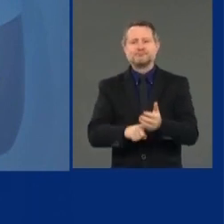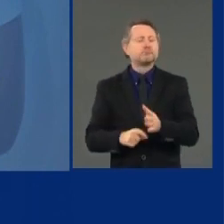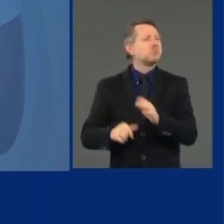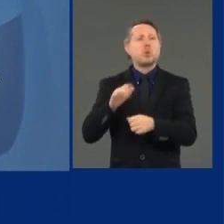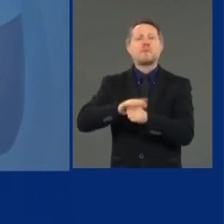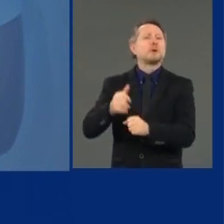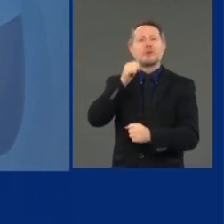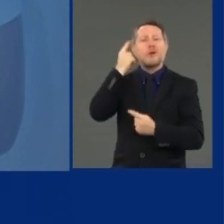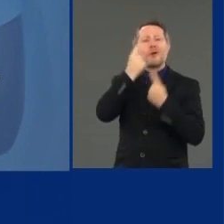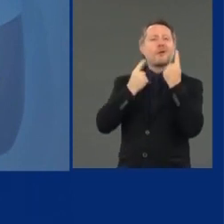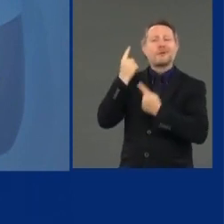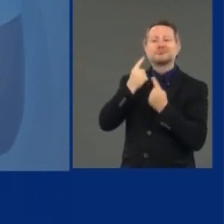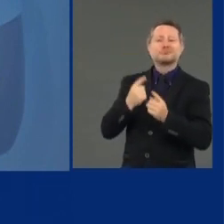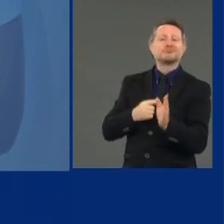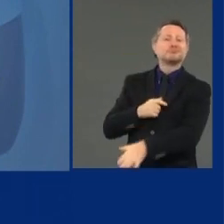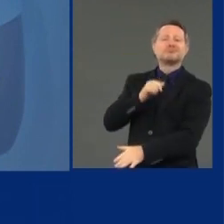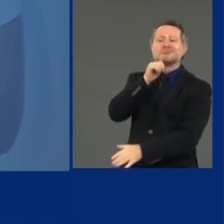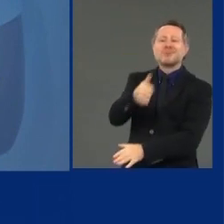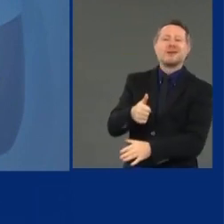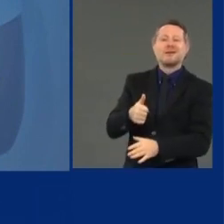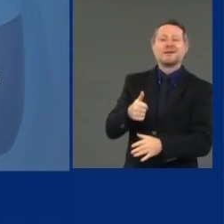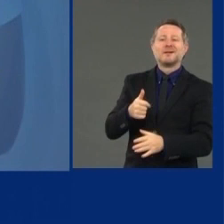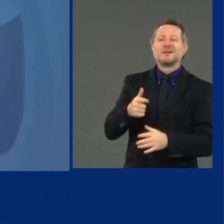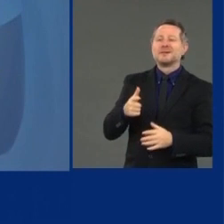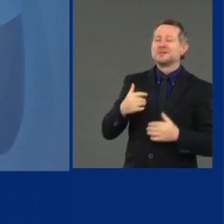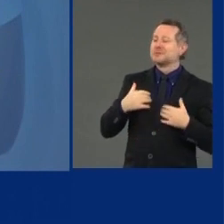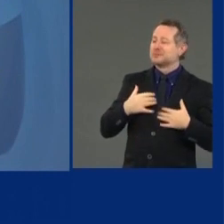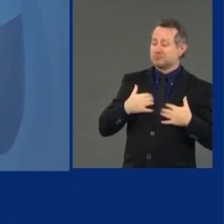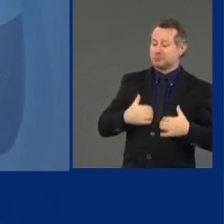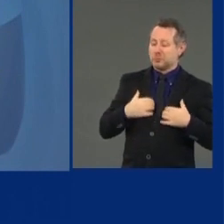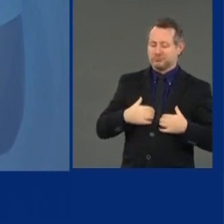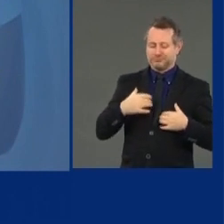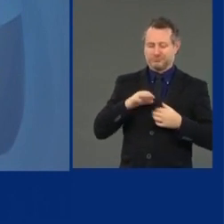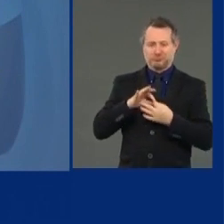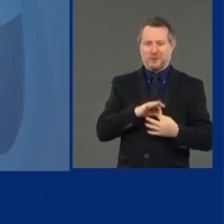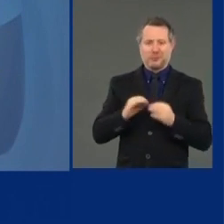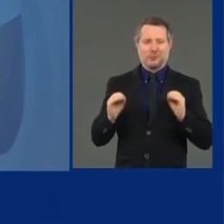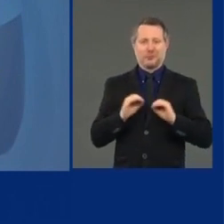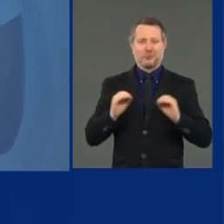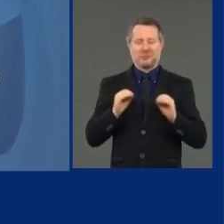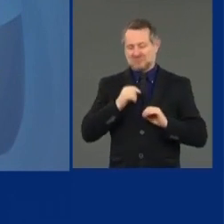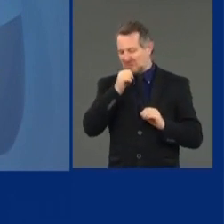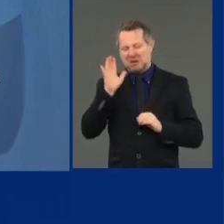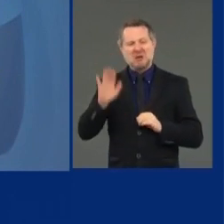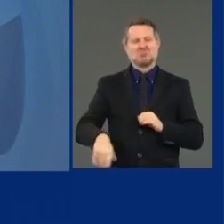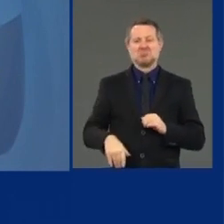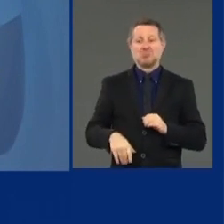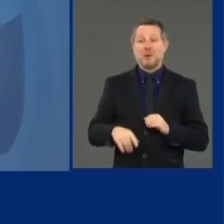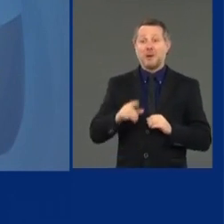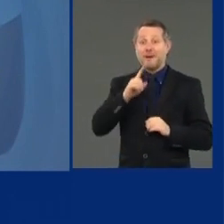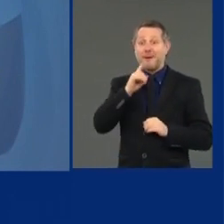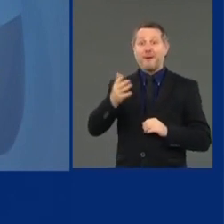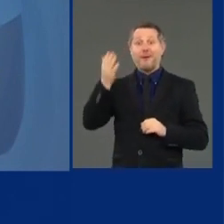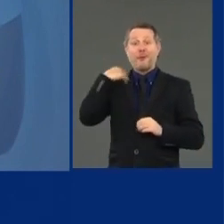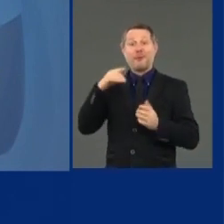PRESENT AS A COVID SITUATION BECAUSE IT'S NOT RESPIRATORY AND